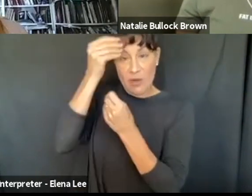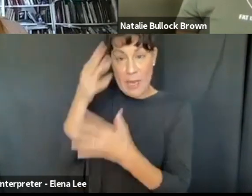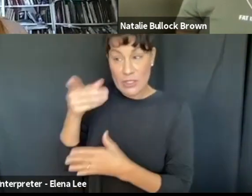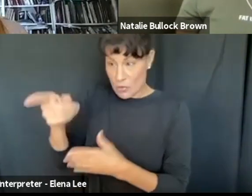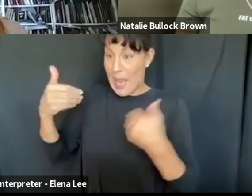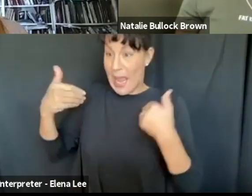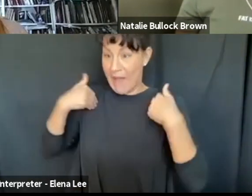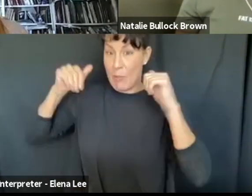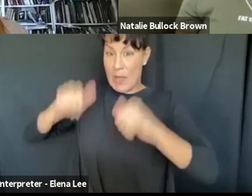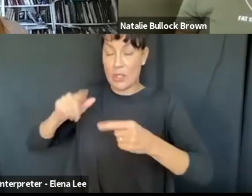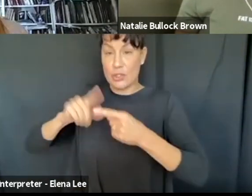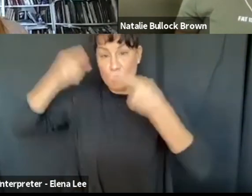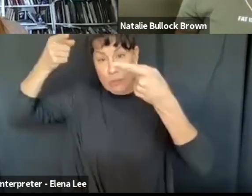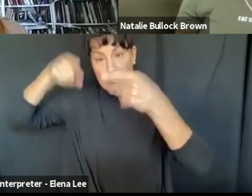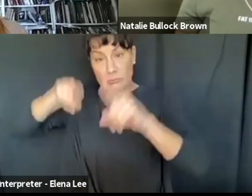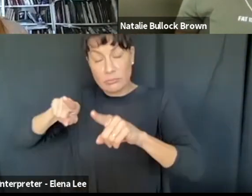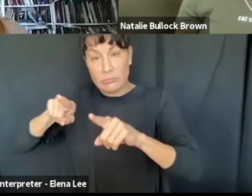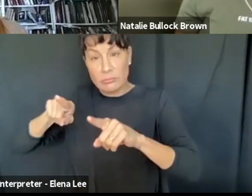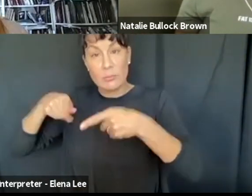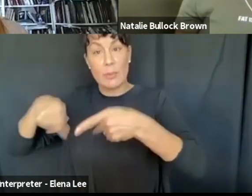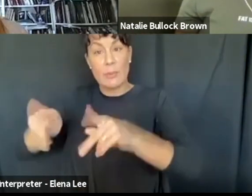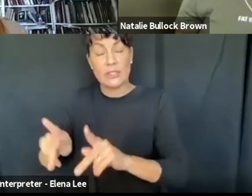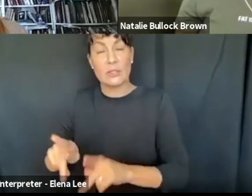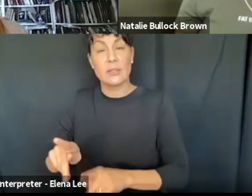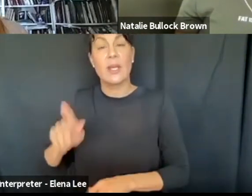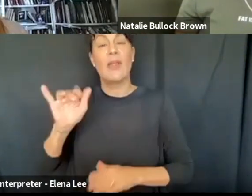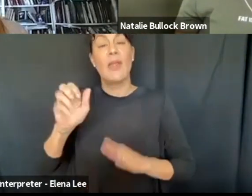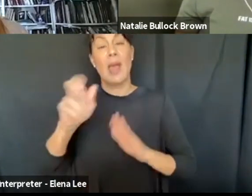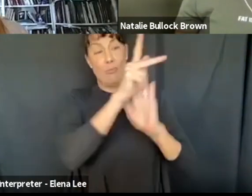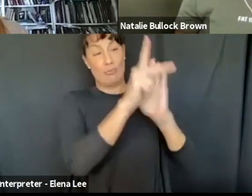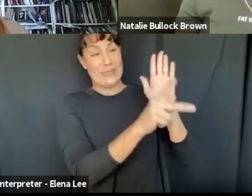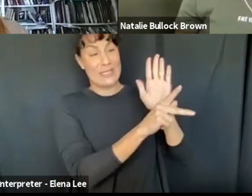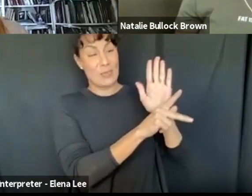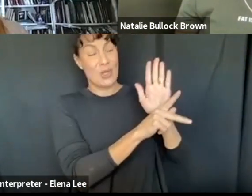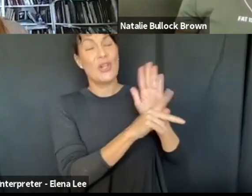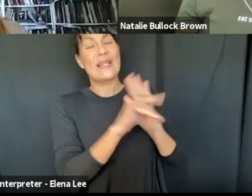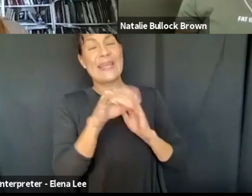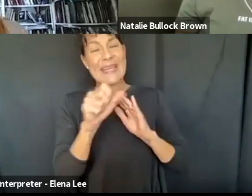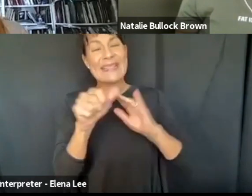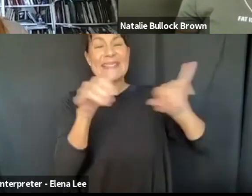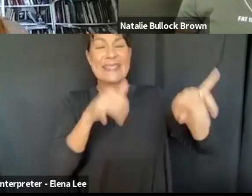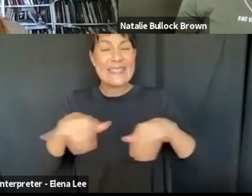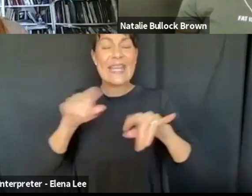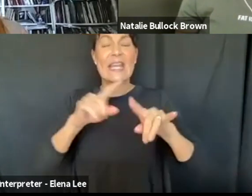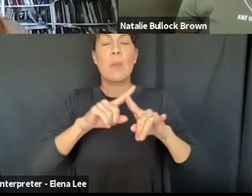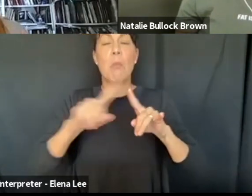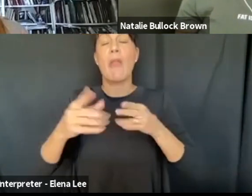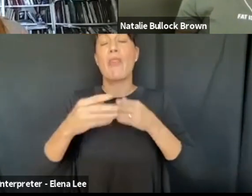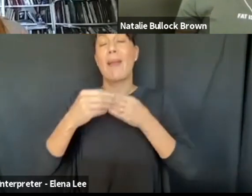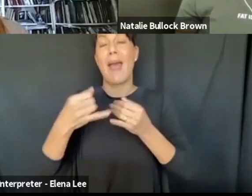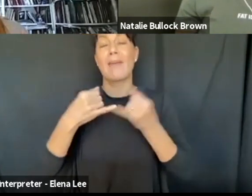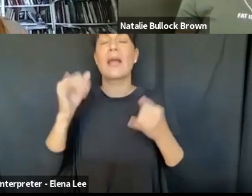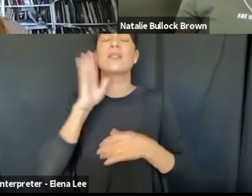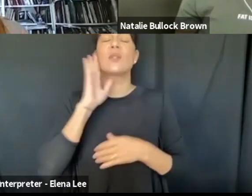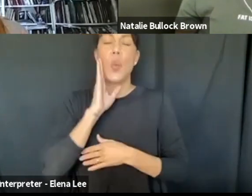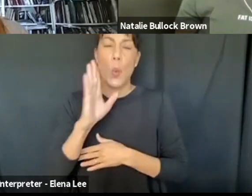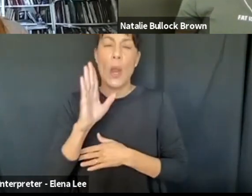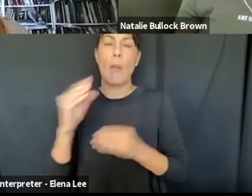And so, the principle is sort of very succinct, but then the guidelines will go into more detail so people can explore those topics